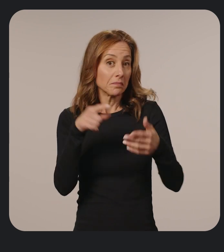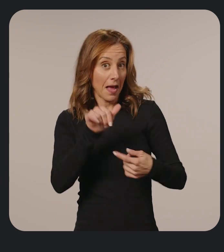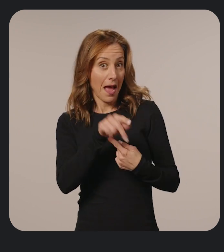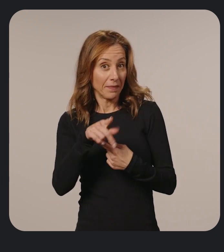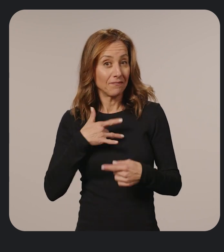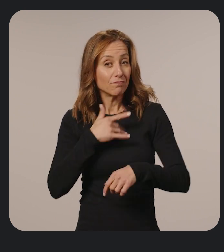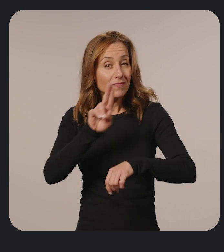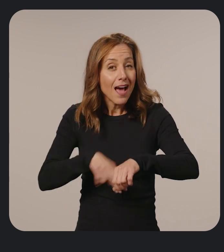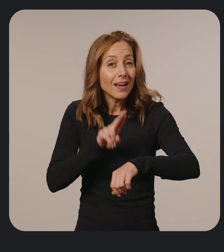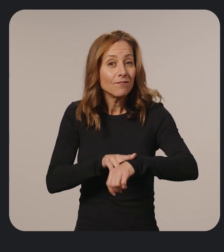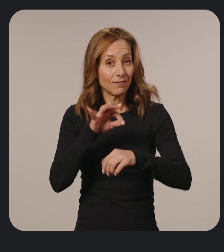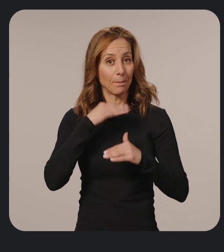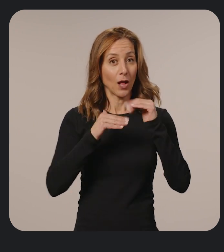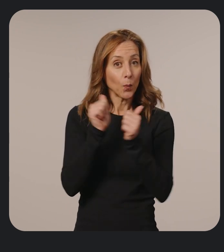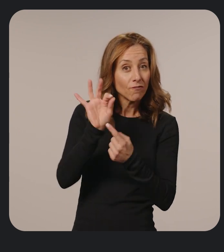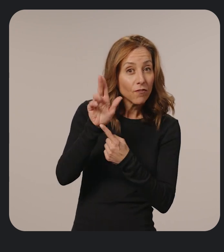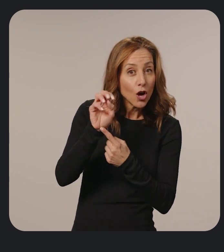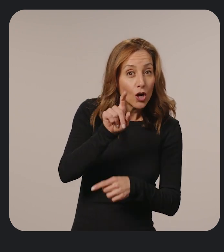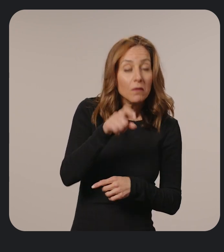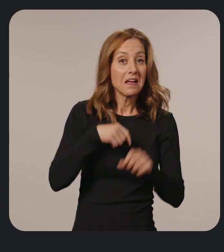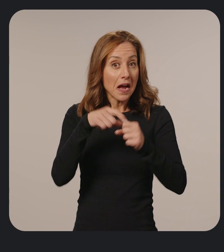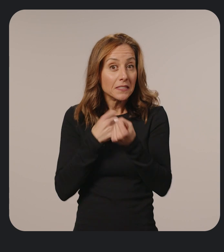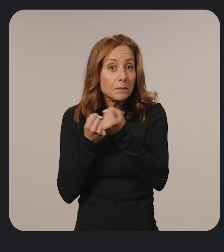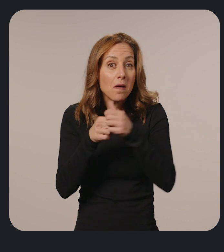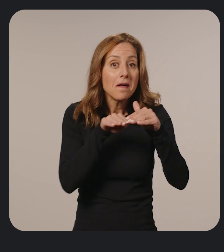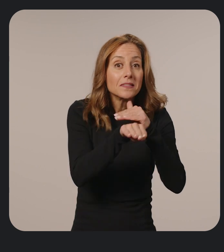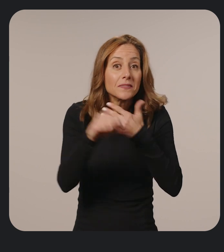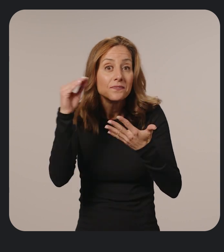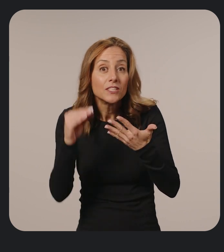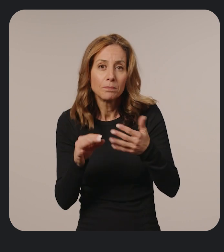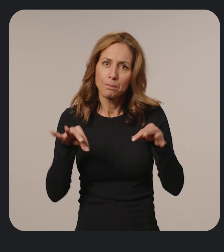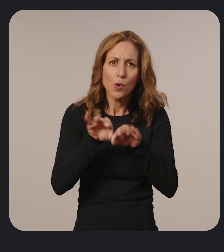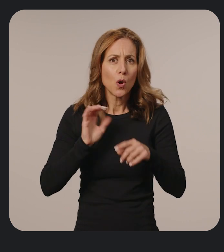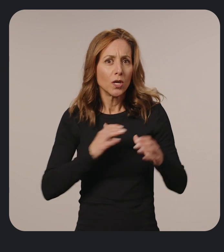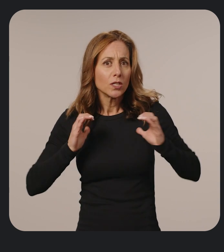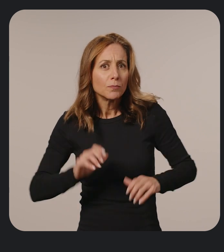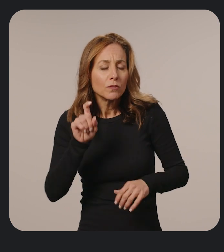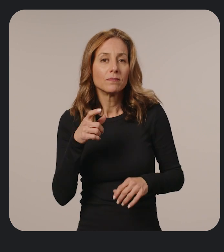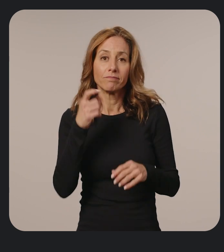does the app feel native when we build it with Flutter? Can we support accessibility features that are important to our customer base